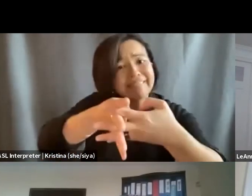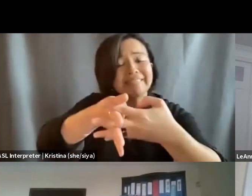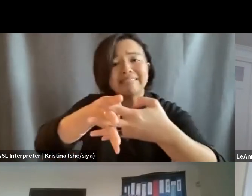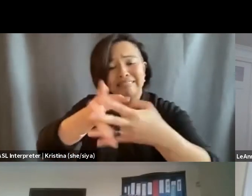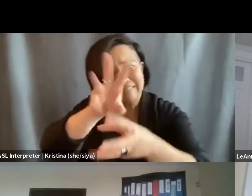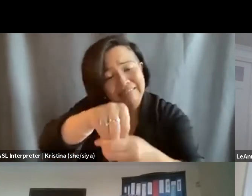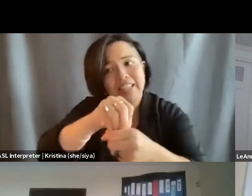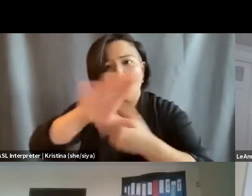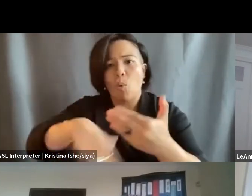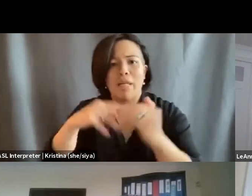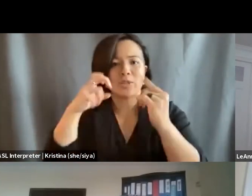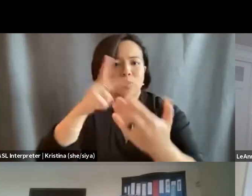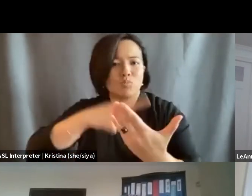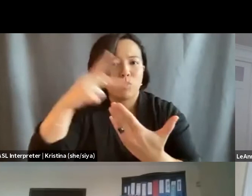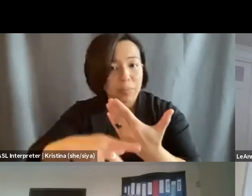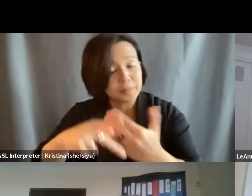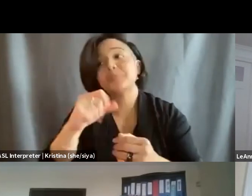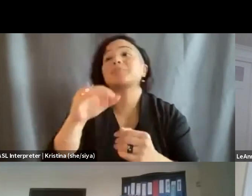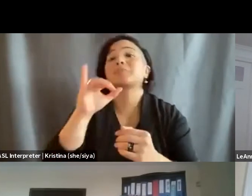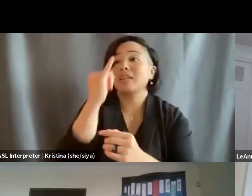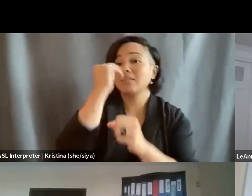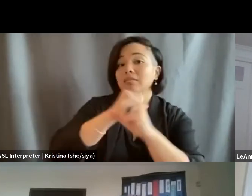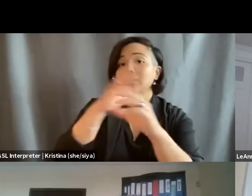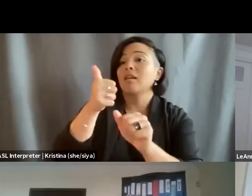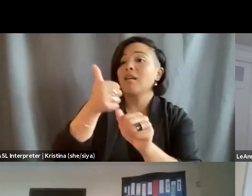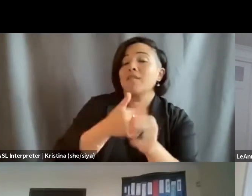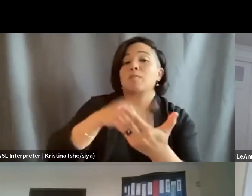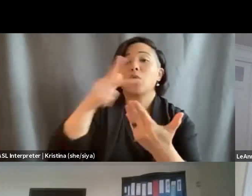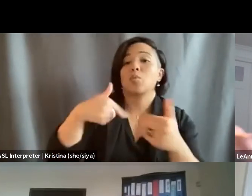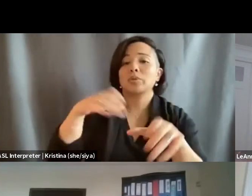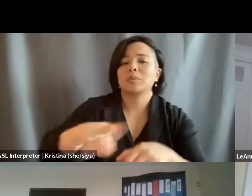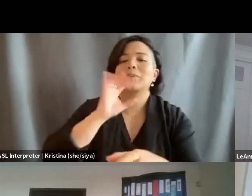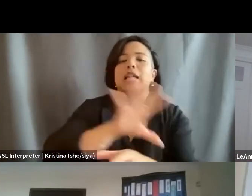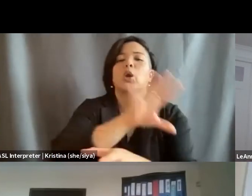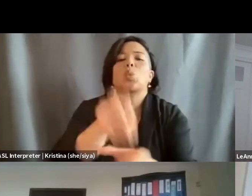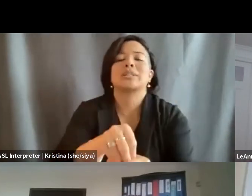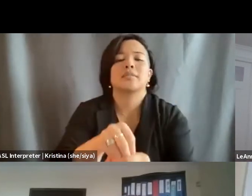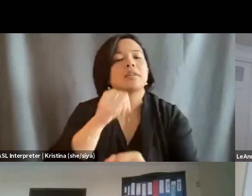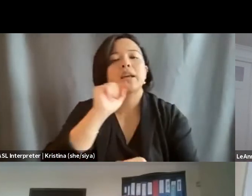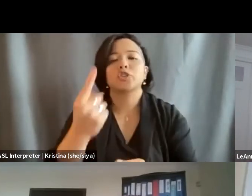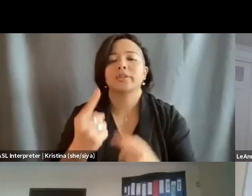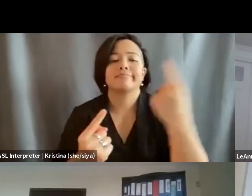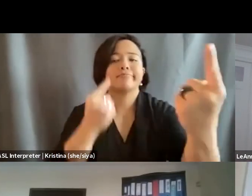So, I think this idea, that every program, we do should be inclusive, not just a standalone disability program.